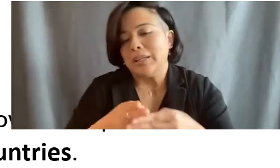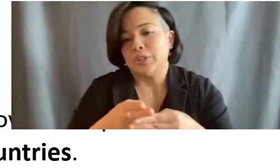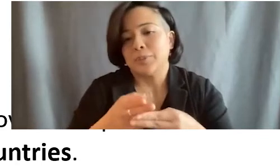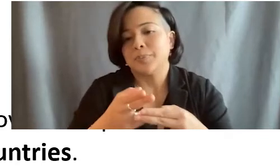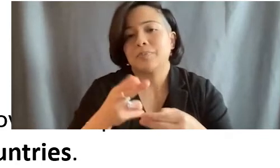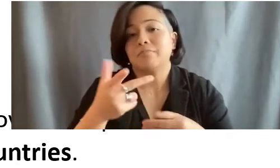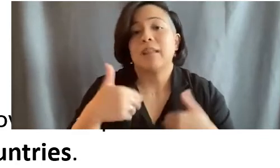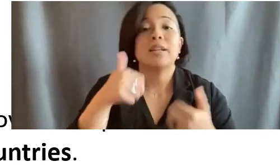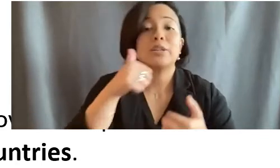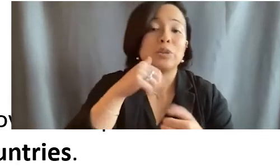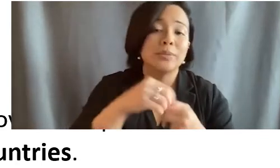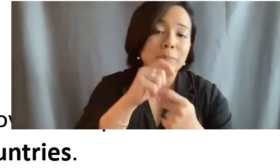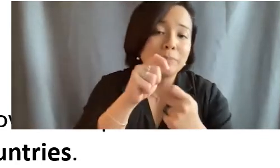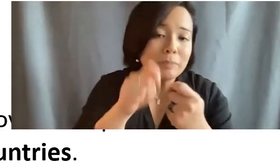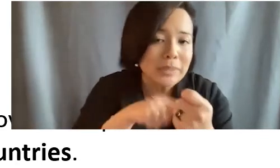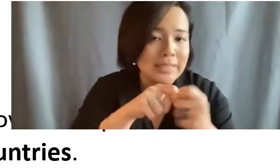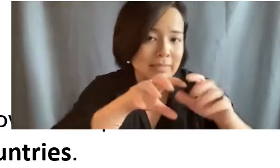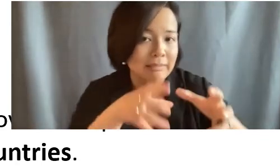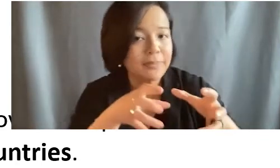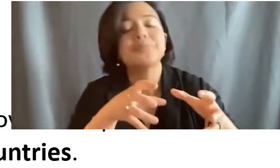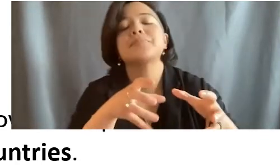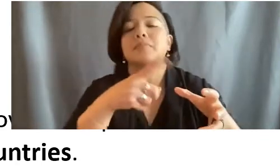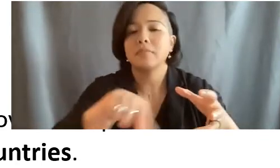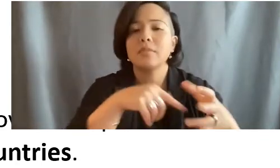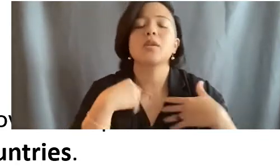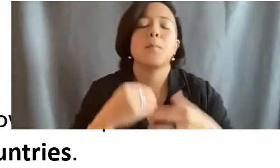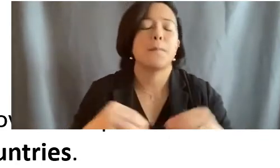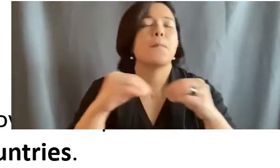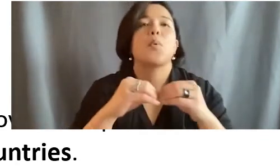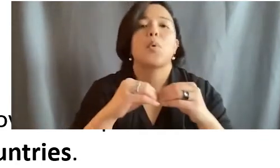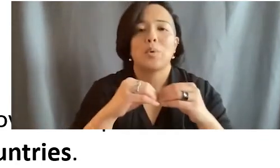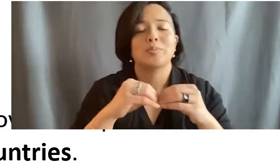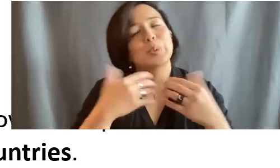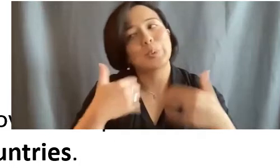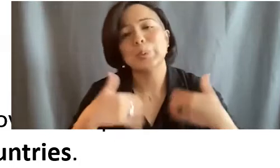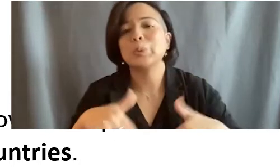period. Next slide, please.